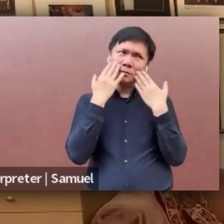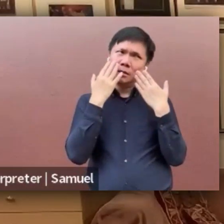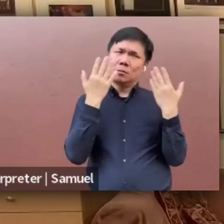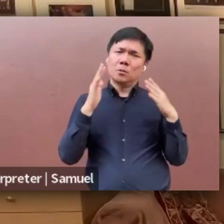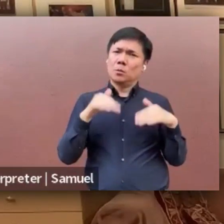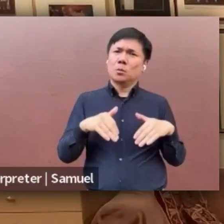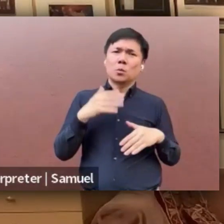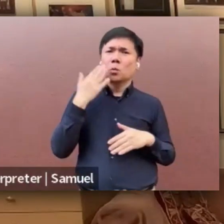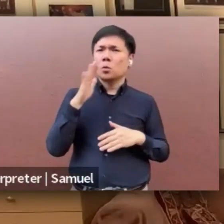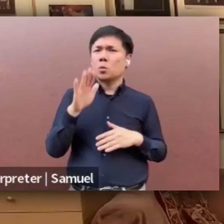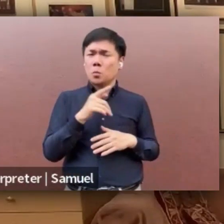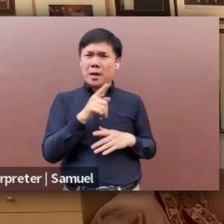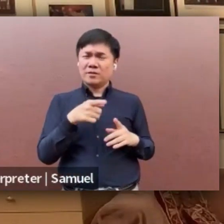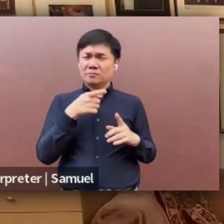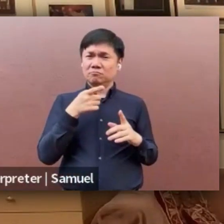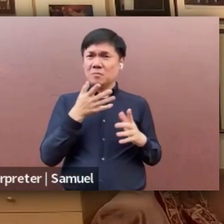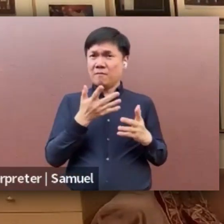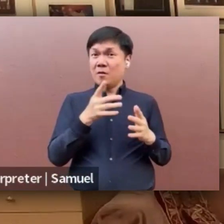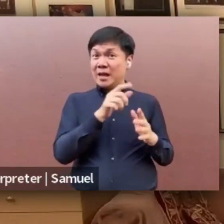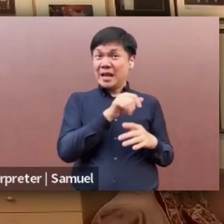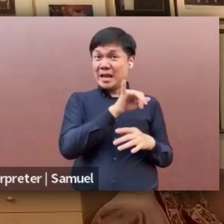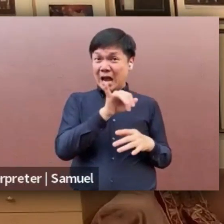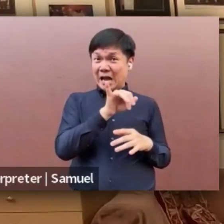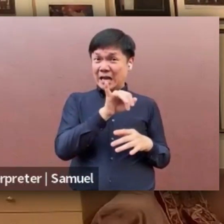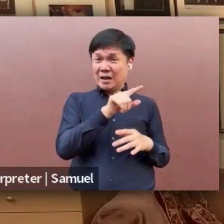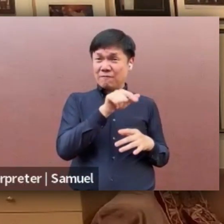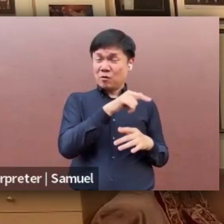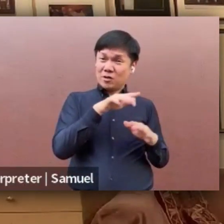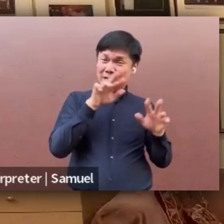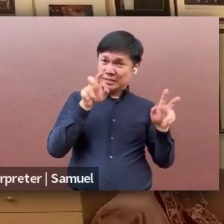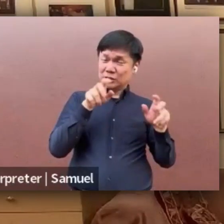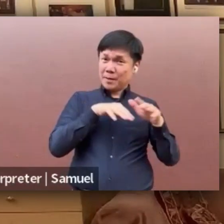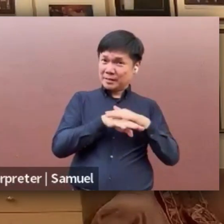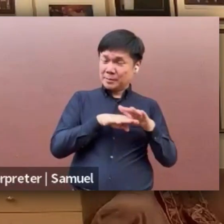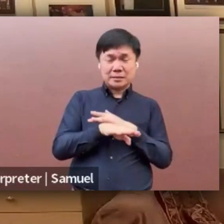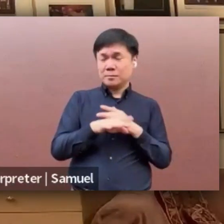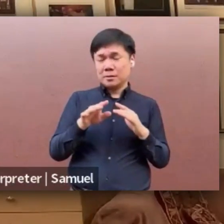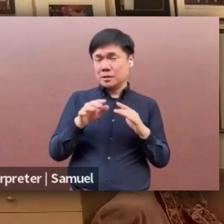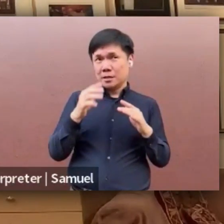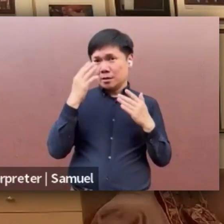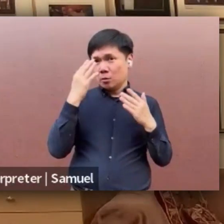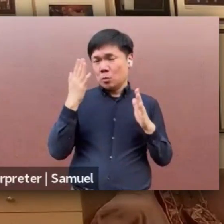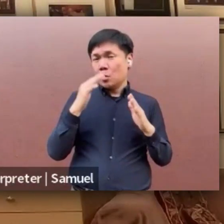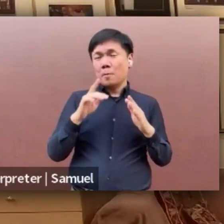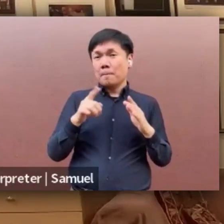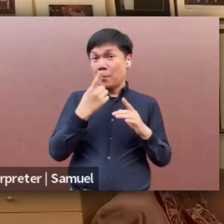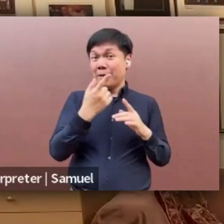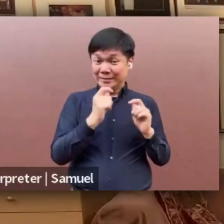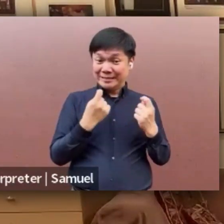I don't know that we have one that's specific to using AI for accessibility, but I will say we have